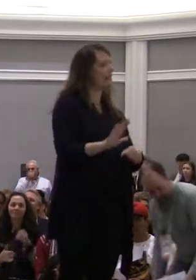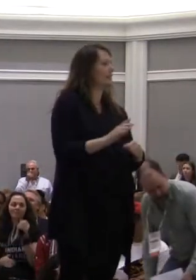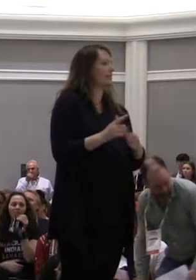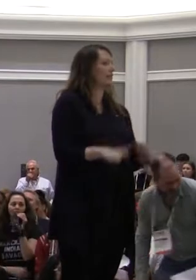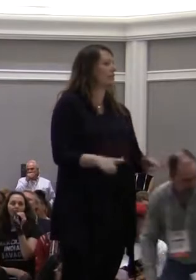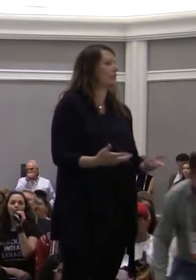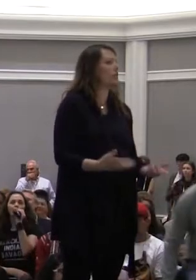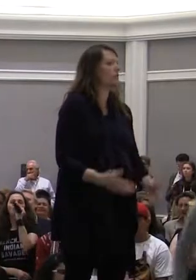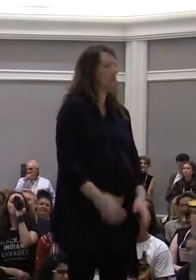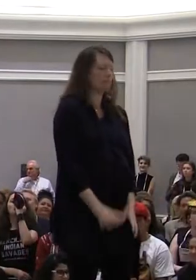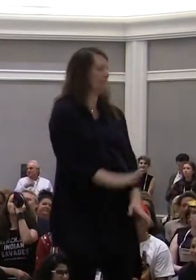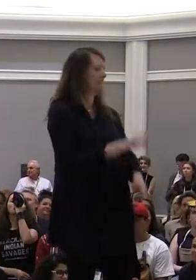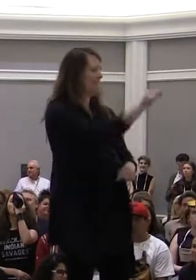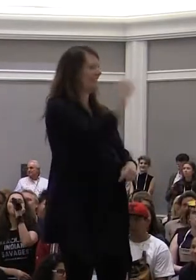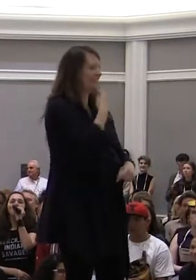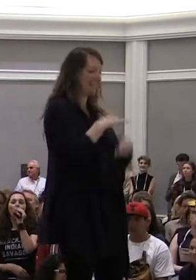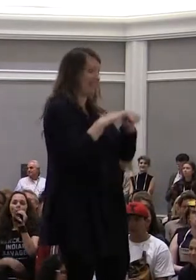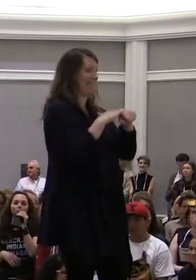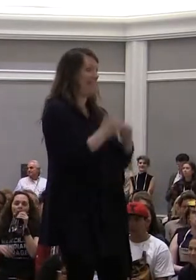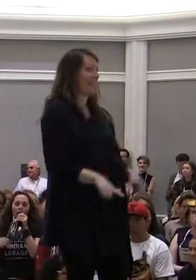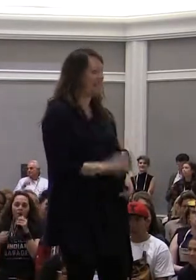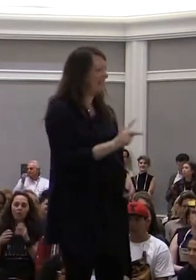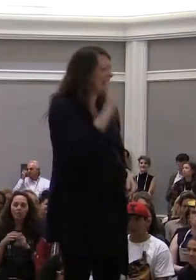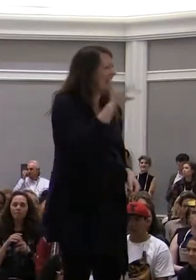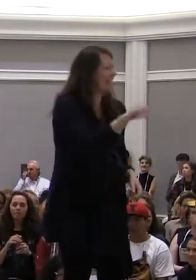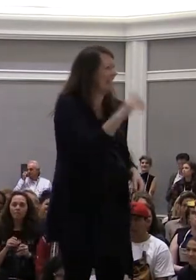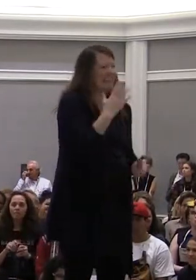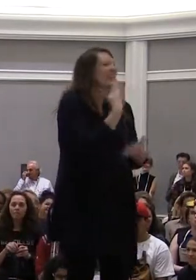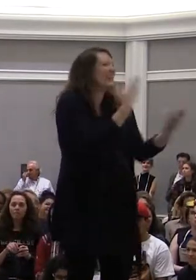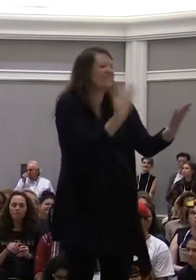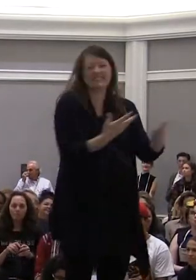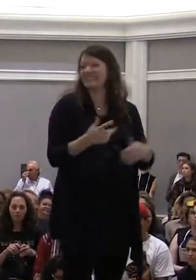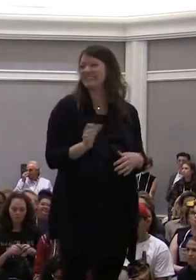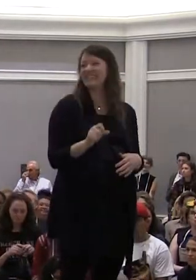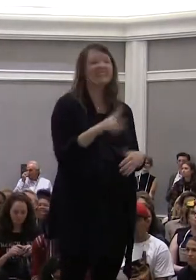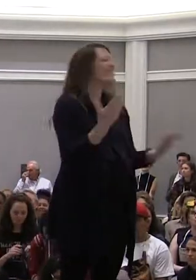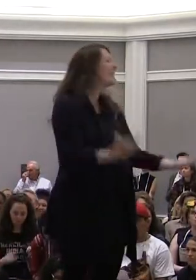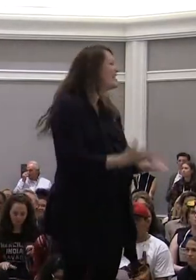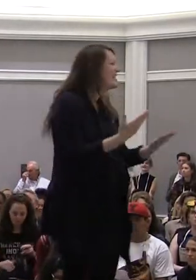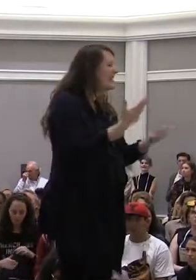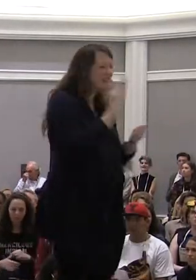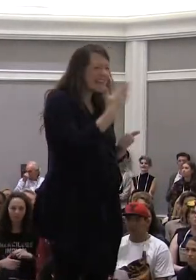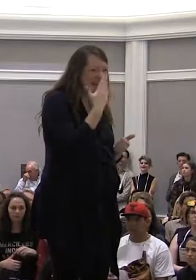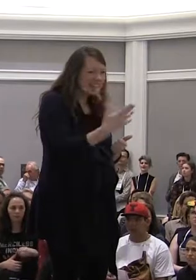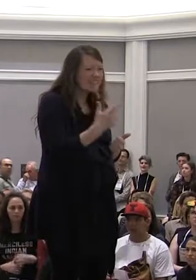So thank you, Teresa, it is good to be here at the conference and thank you so much.